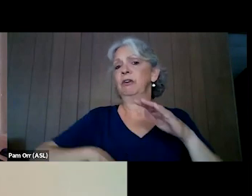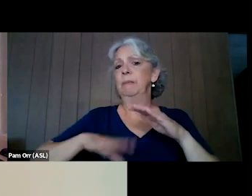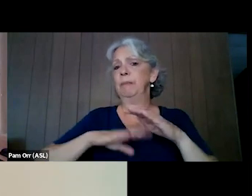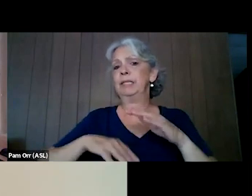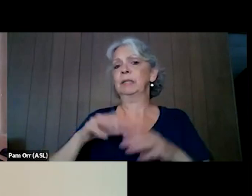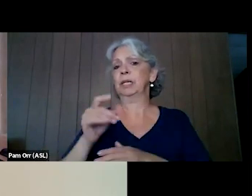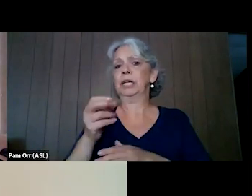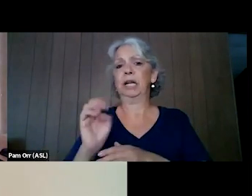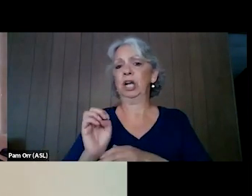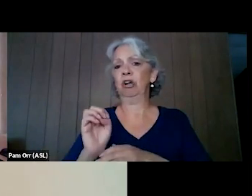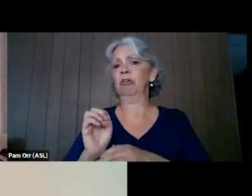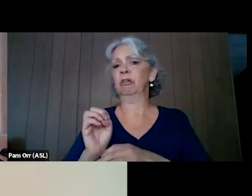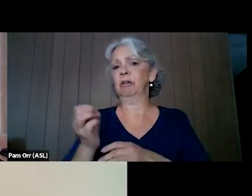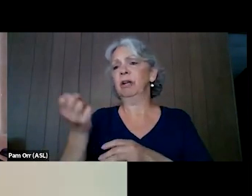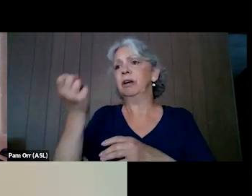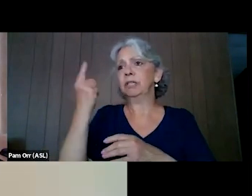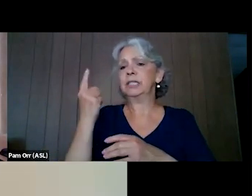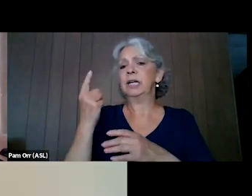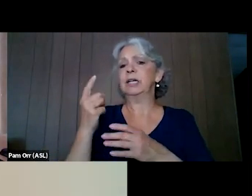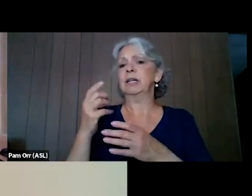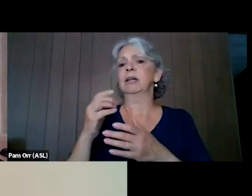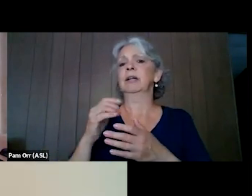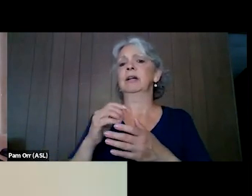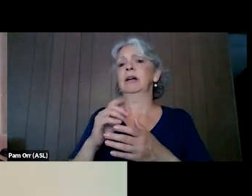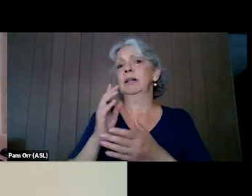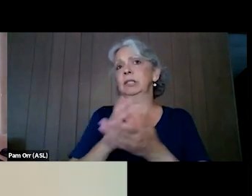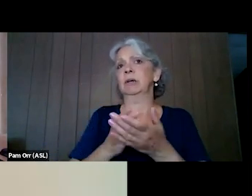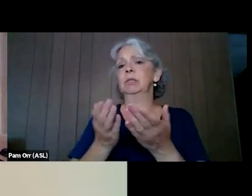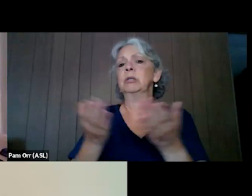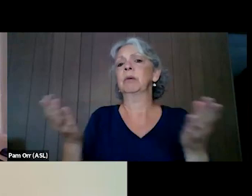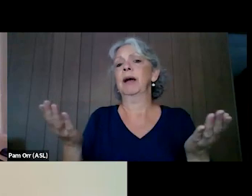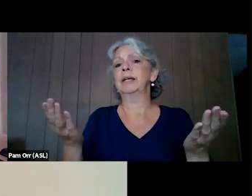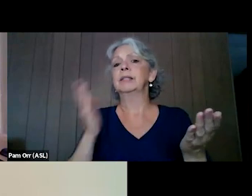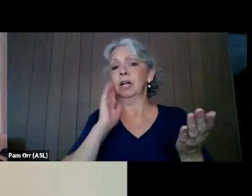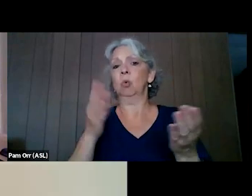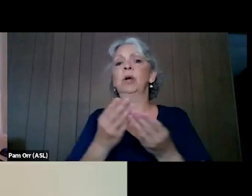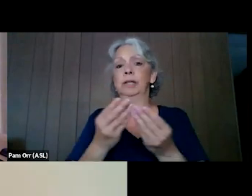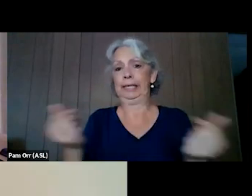some very basic understanding, and just some supplies, and they will heal, I'm living proof of it.